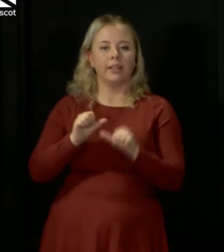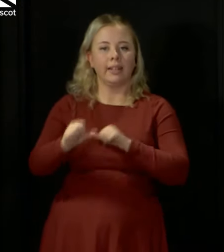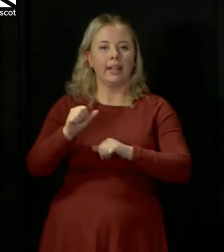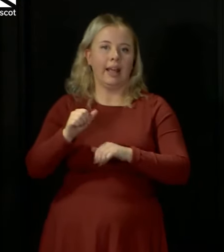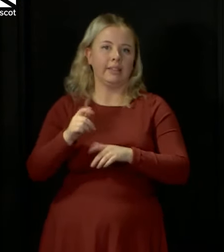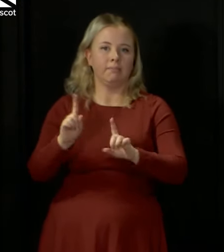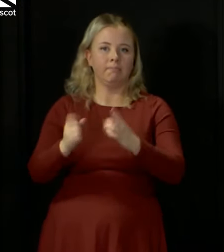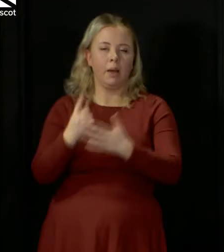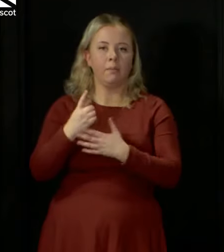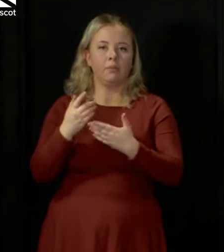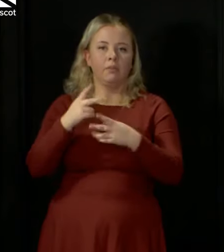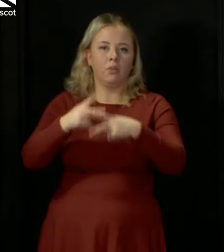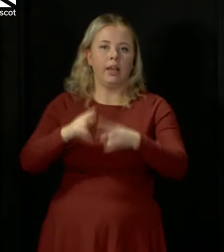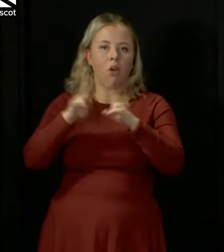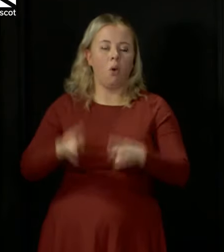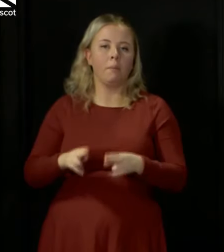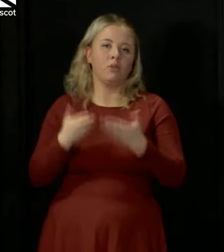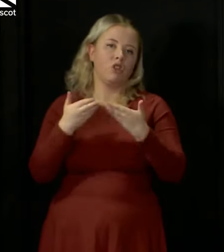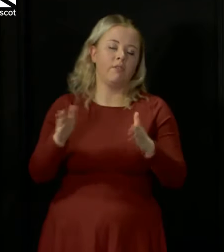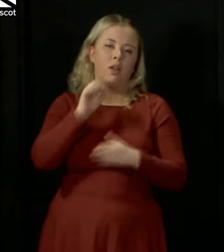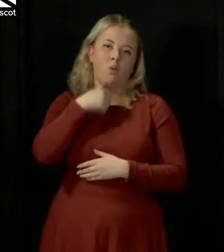and the next steps generally in testing, as I've said we will set out those next steps